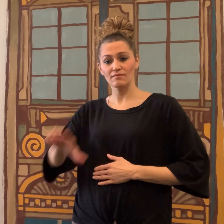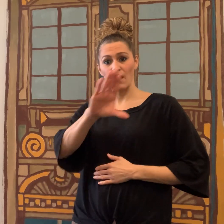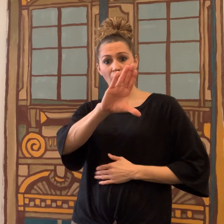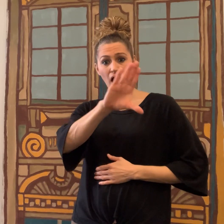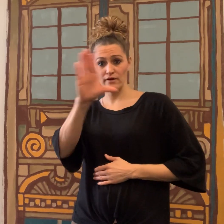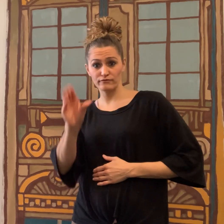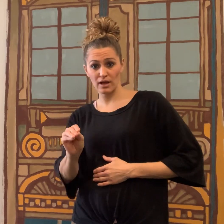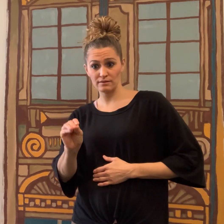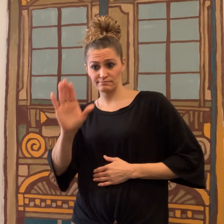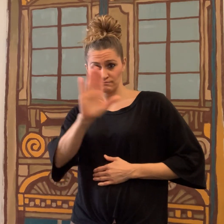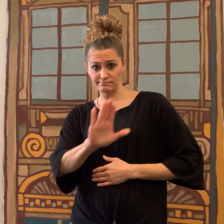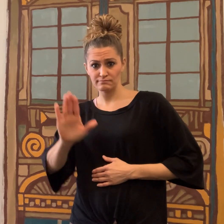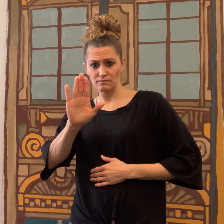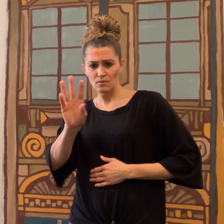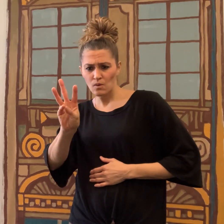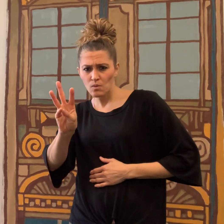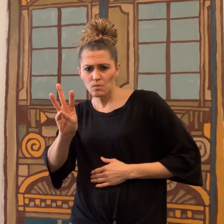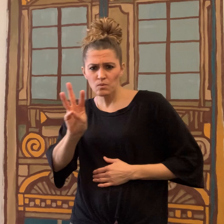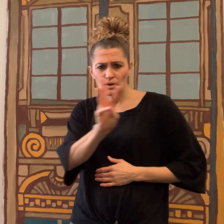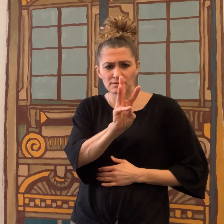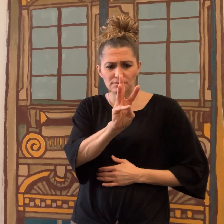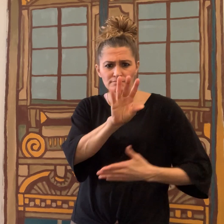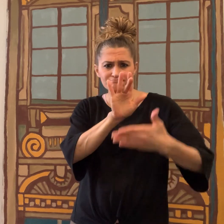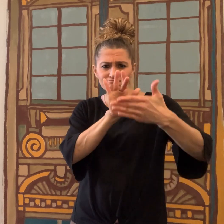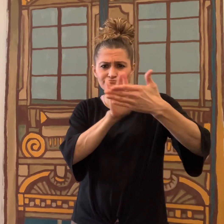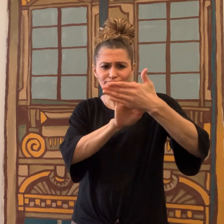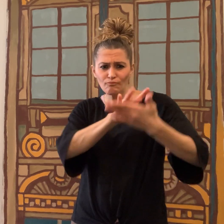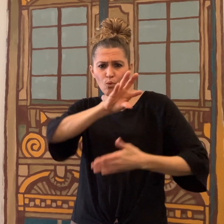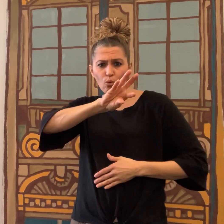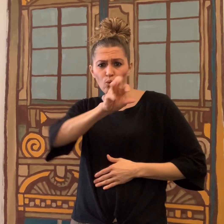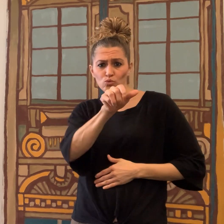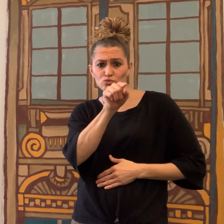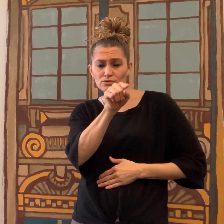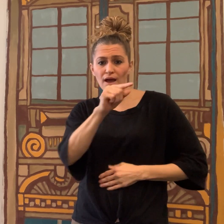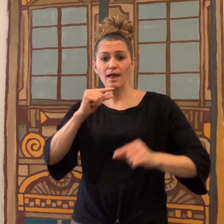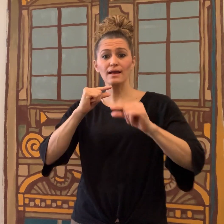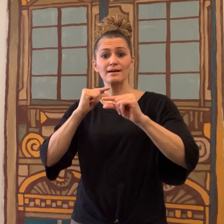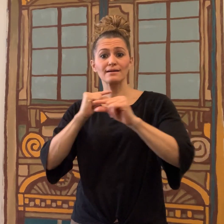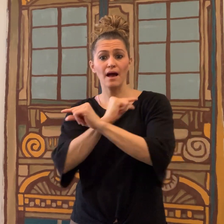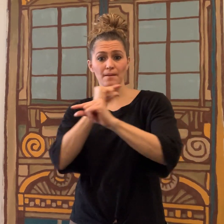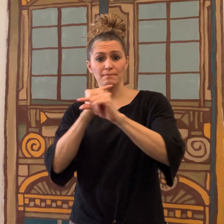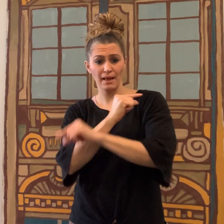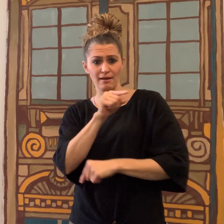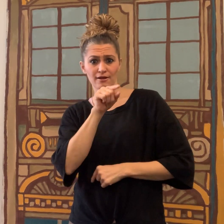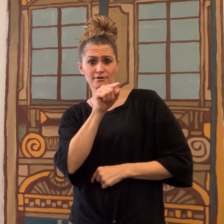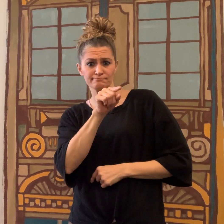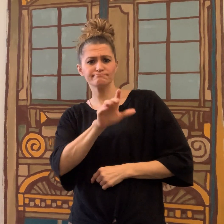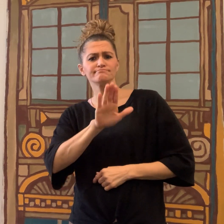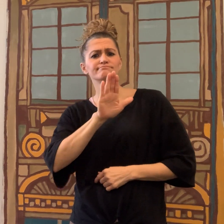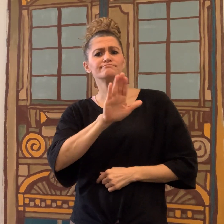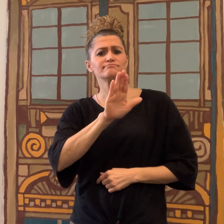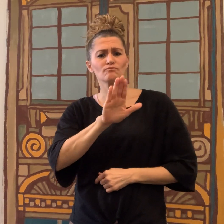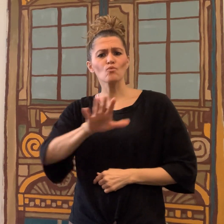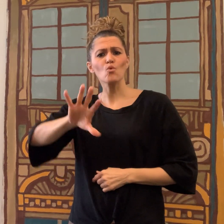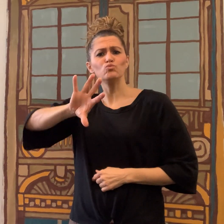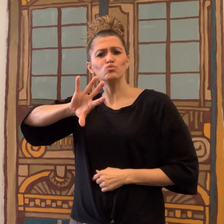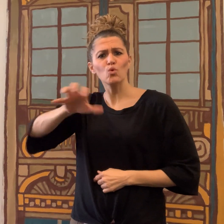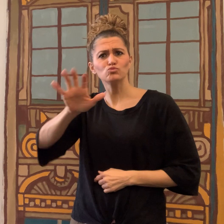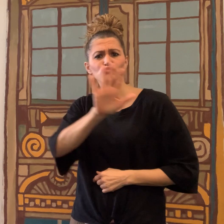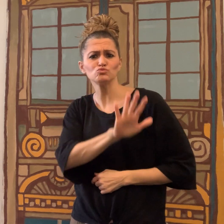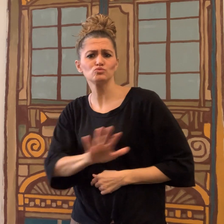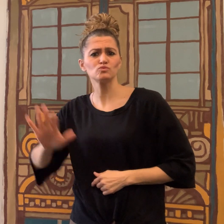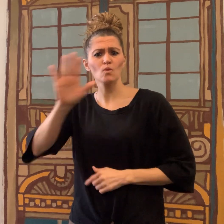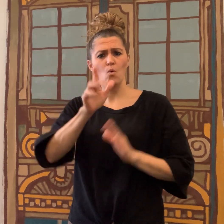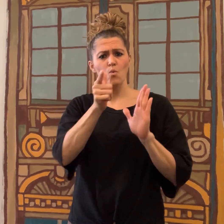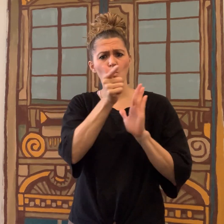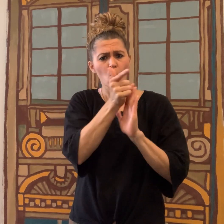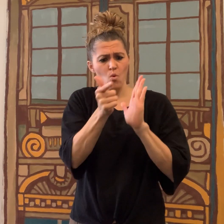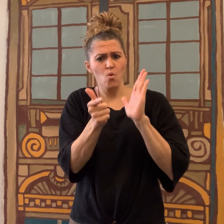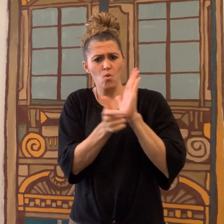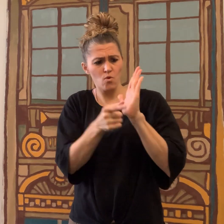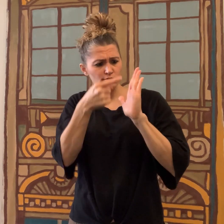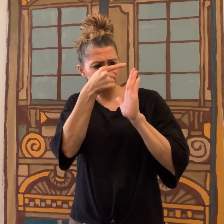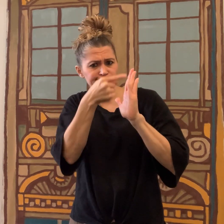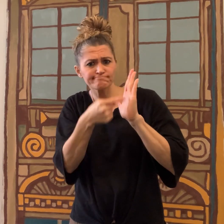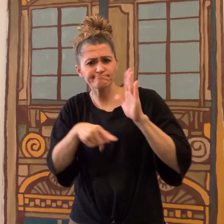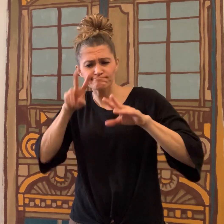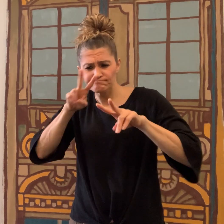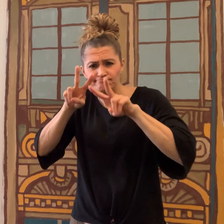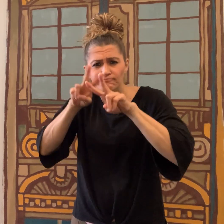[Dawn]: The Constitutional Review Commission (CRC) in Gambia,